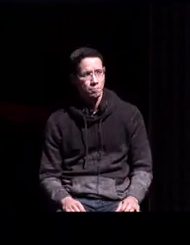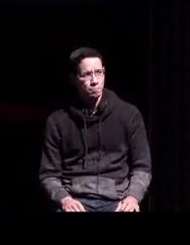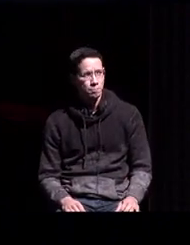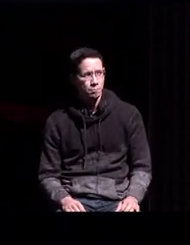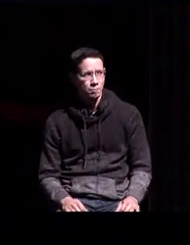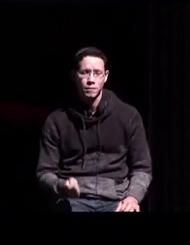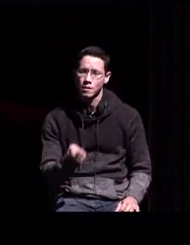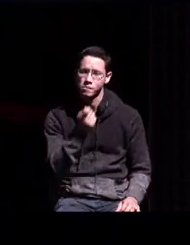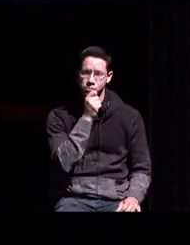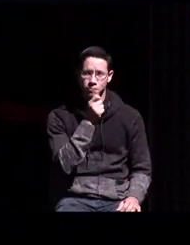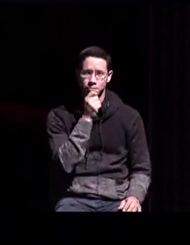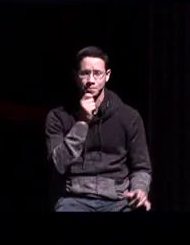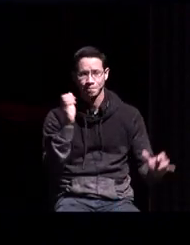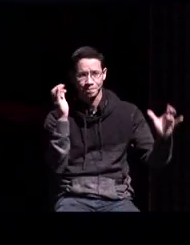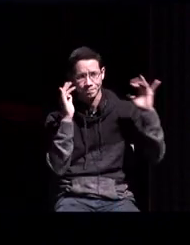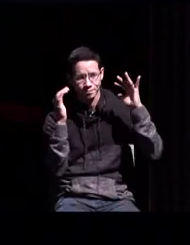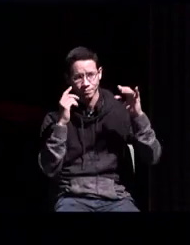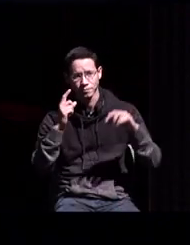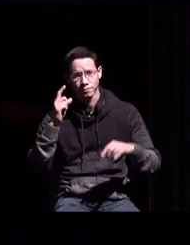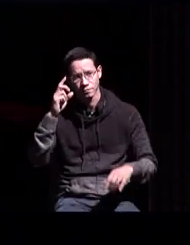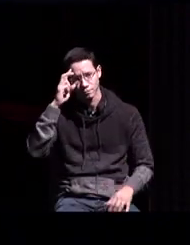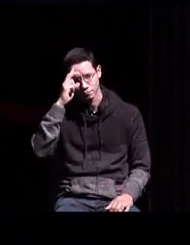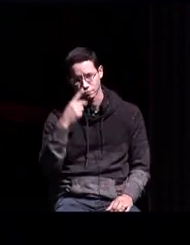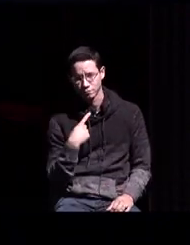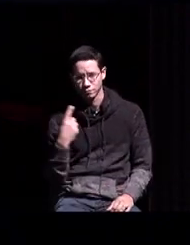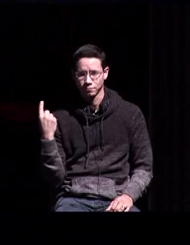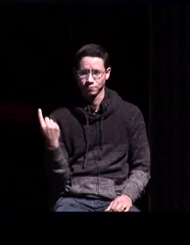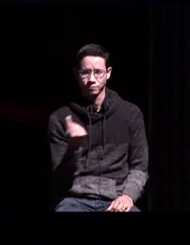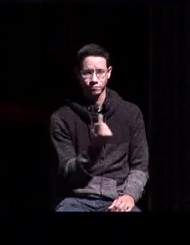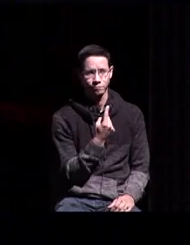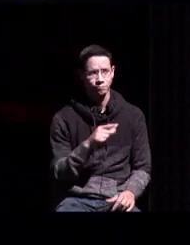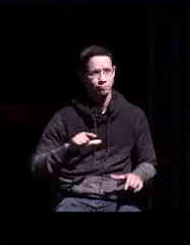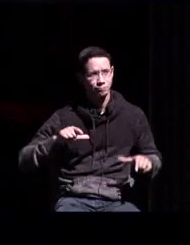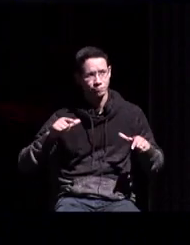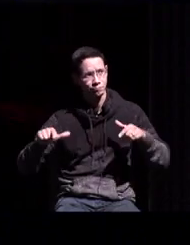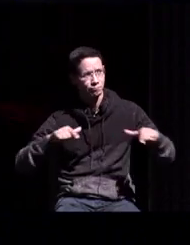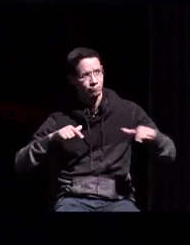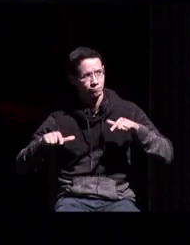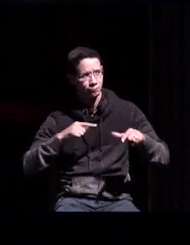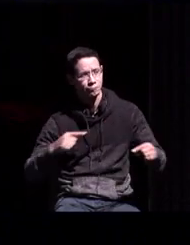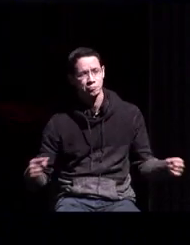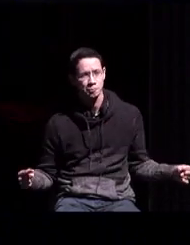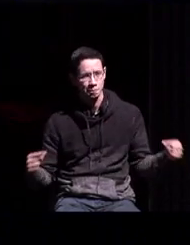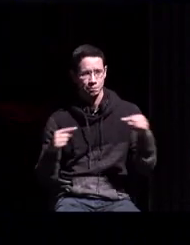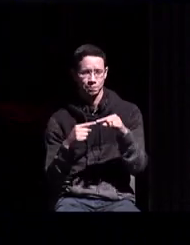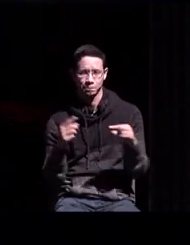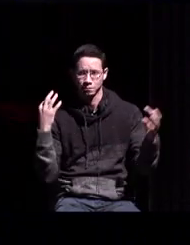At individualizing the tourism related activities